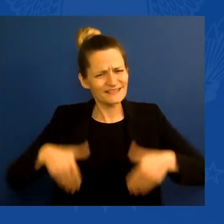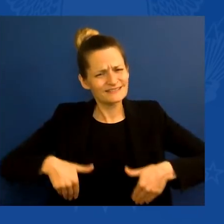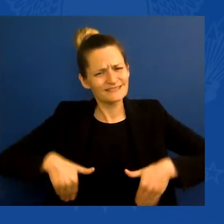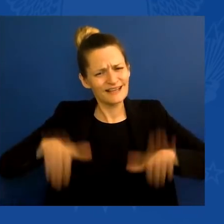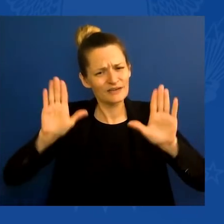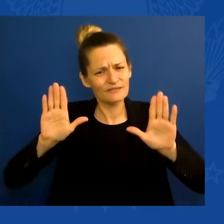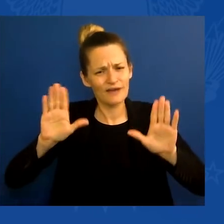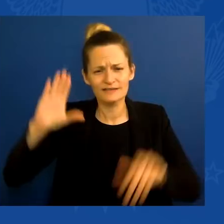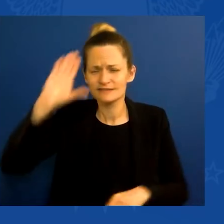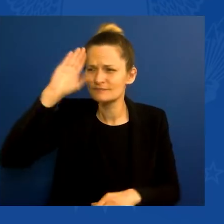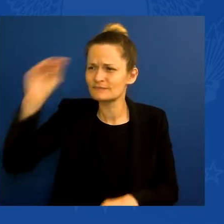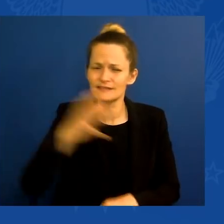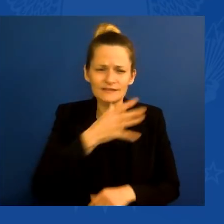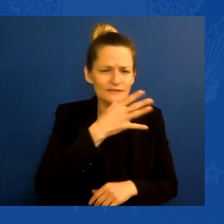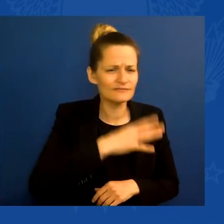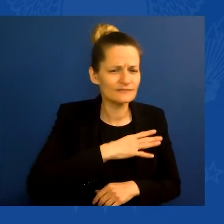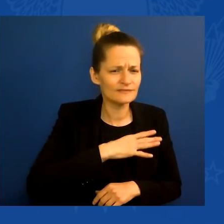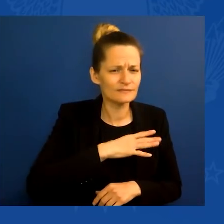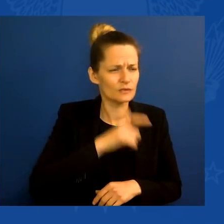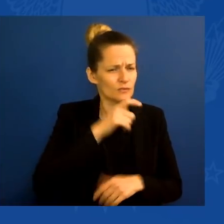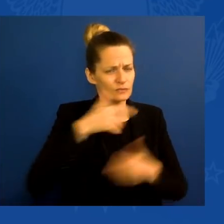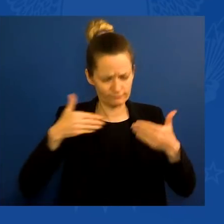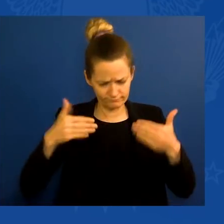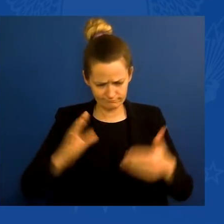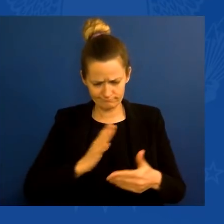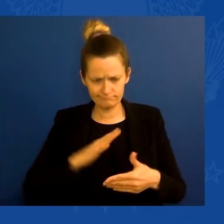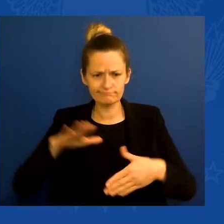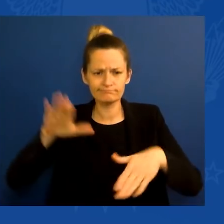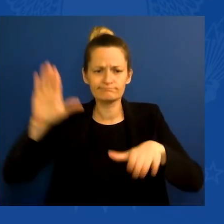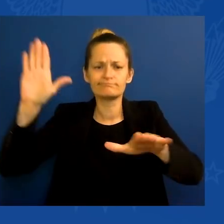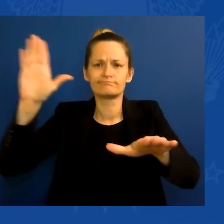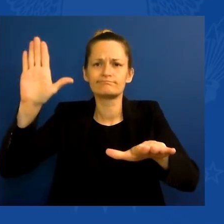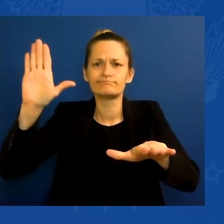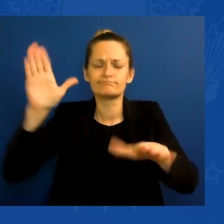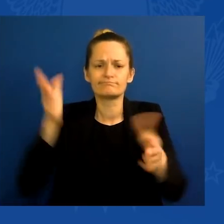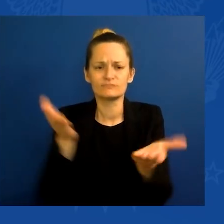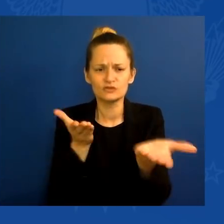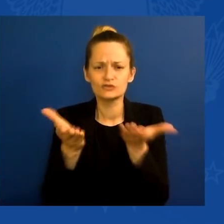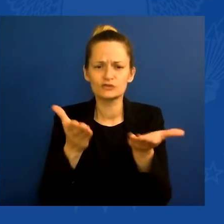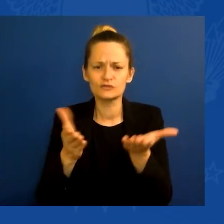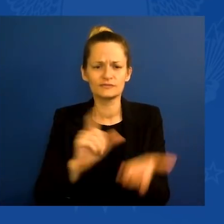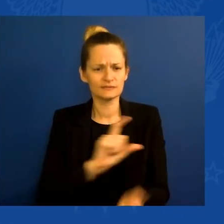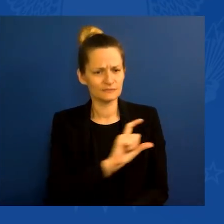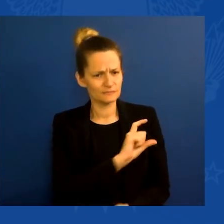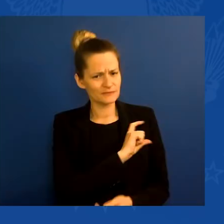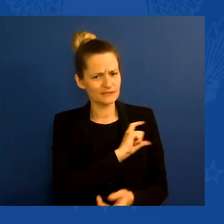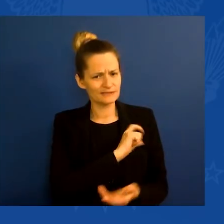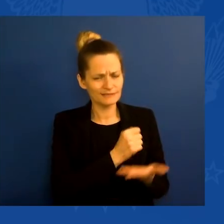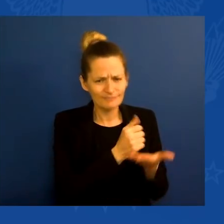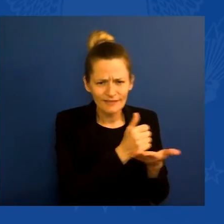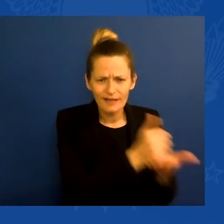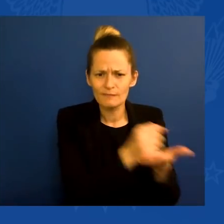all across this great land. Daily, we're called upon to stand guard on a line by line between order and chaos.